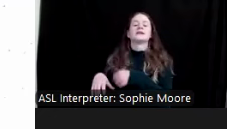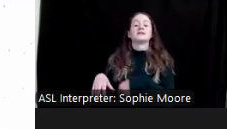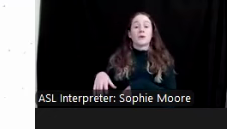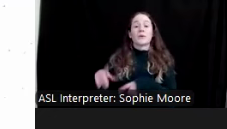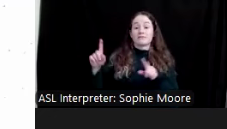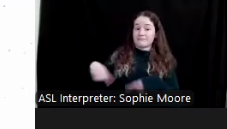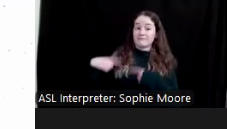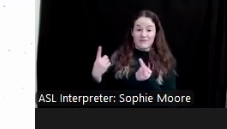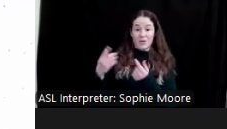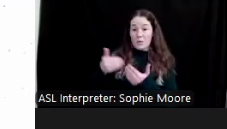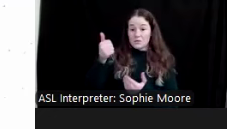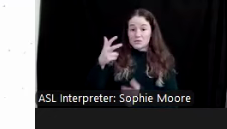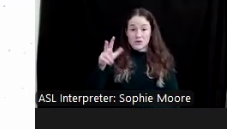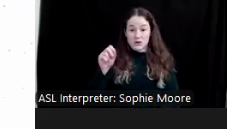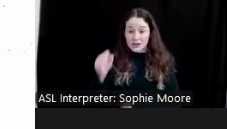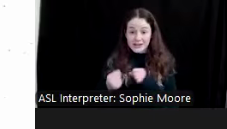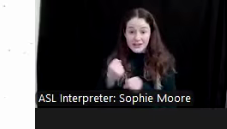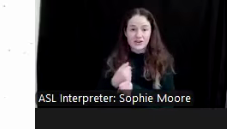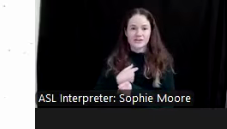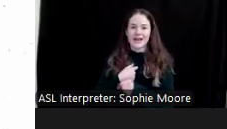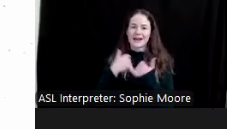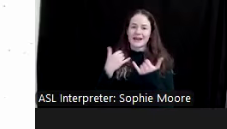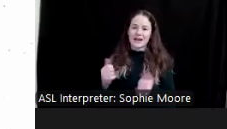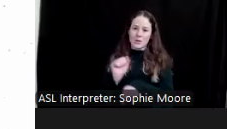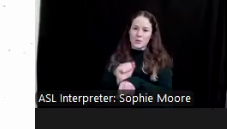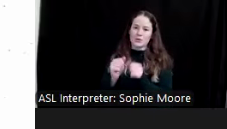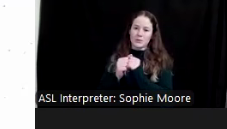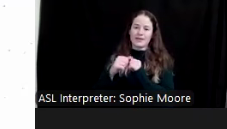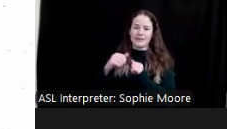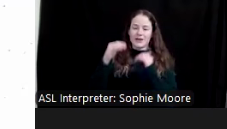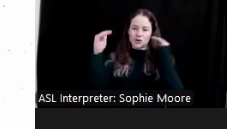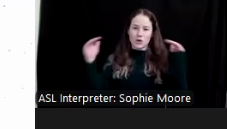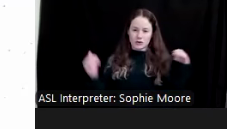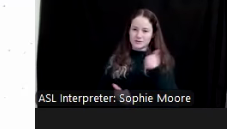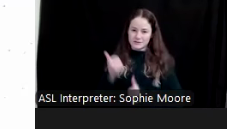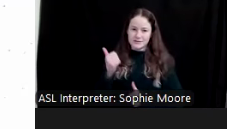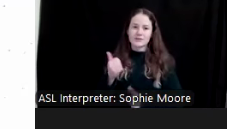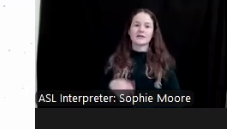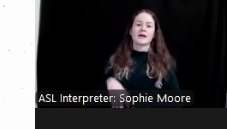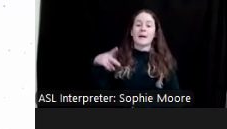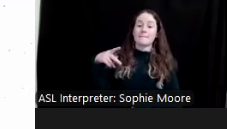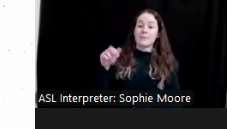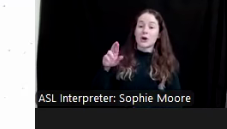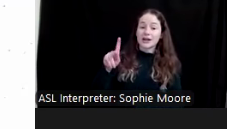mainly with adults. Um, Parkinson's, spinal cord injury are some of my very favorite populations. But why did they